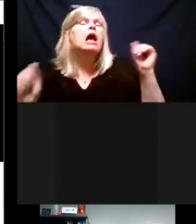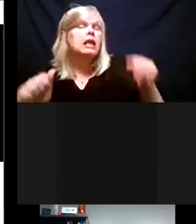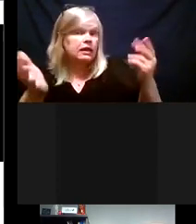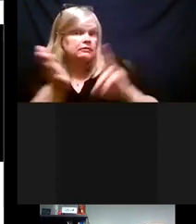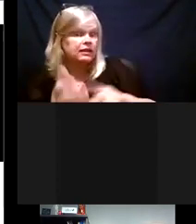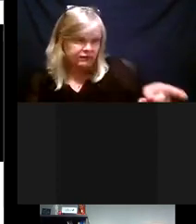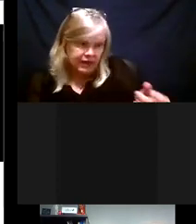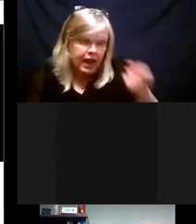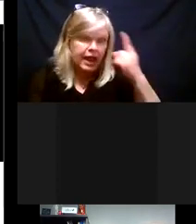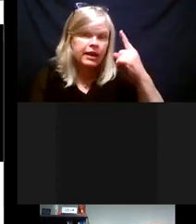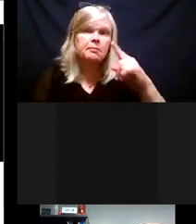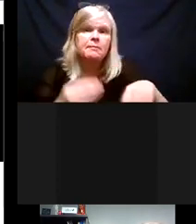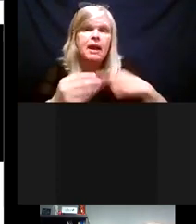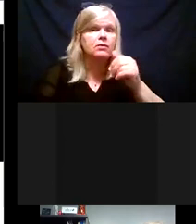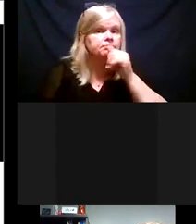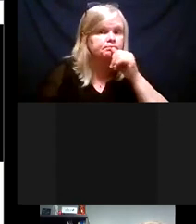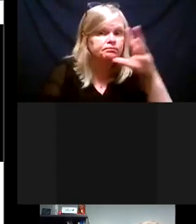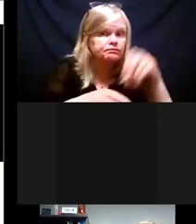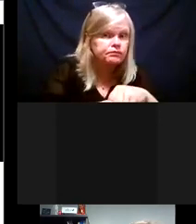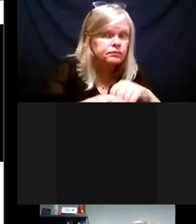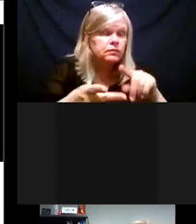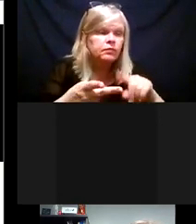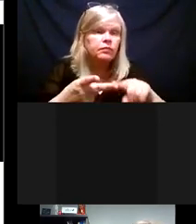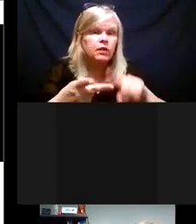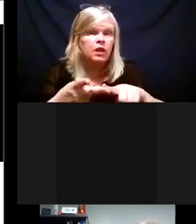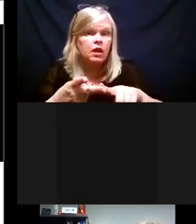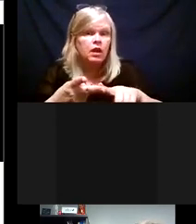INVOLVED AND WHAT THE EFFECT OF WAIVING CONFIDENTIALITY IS.